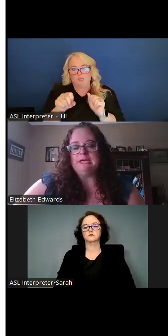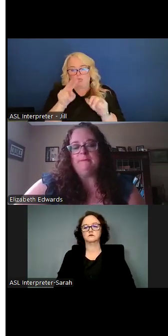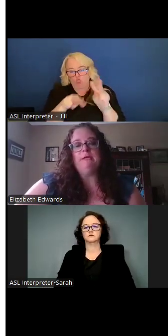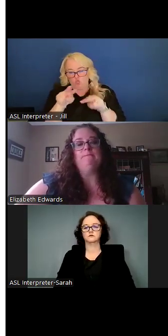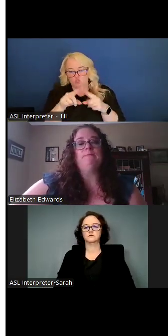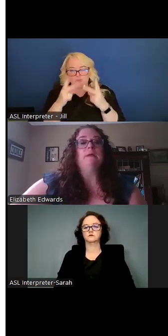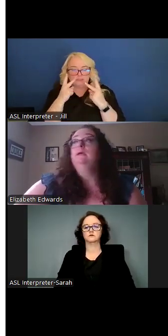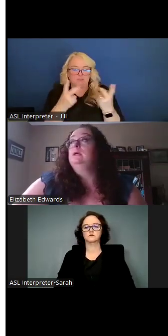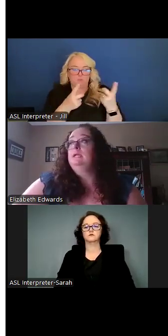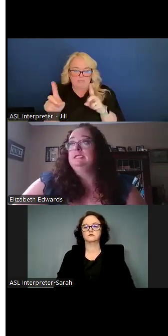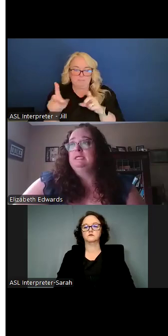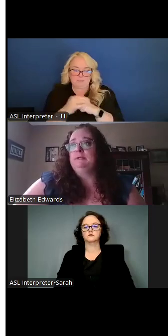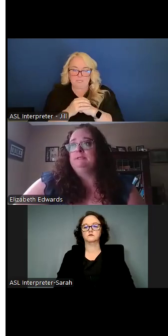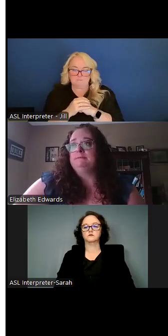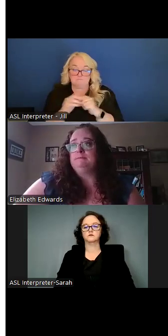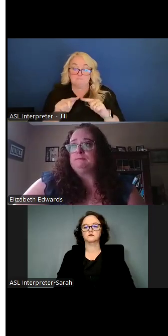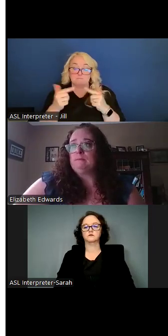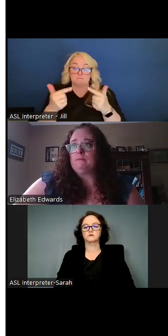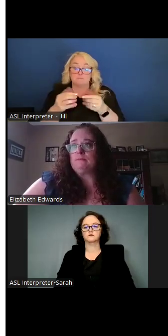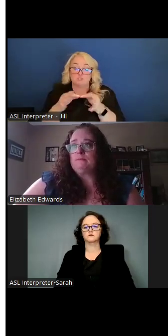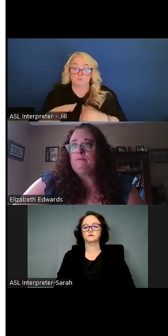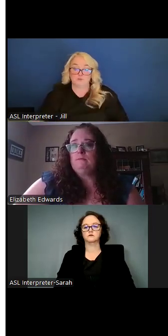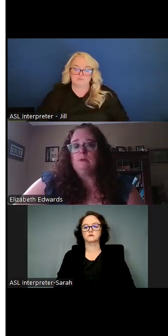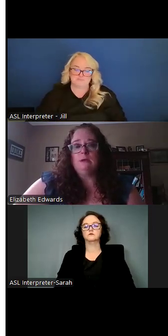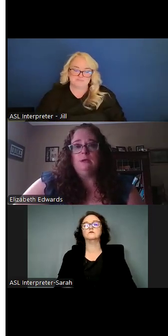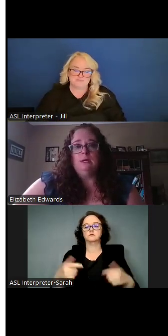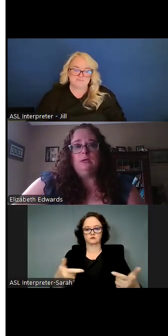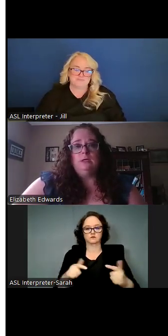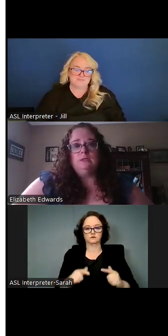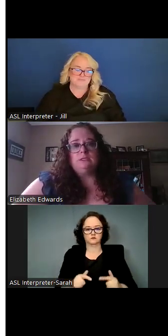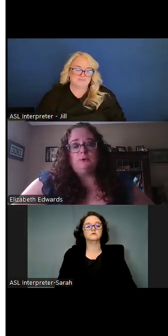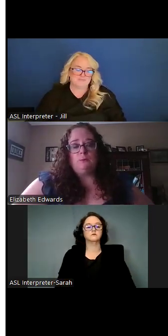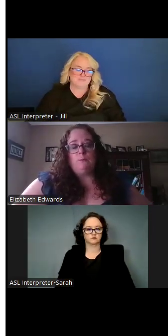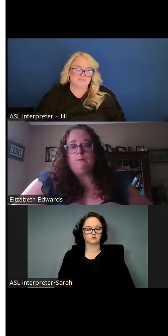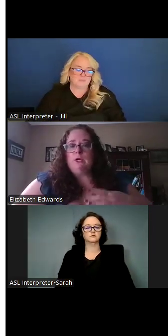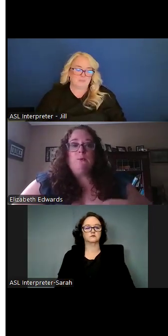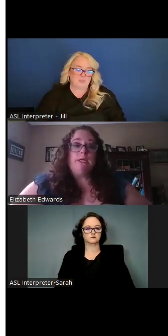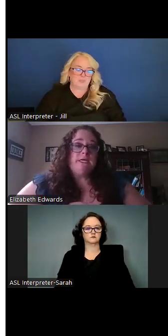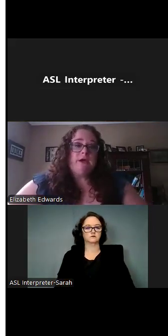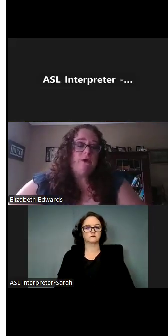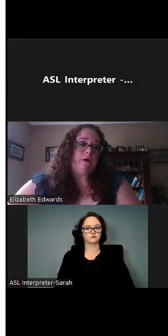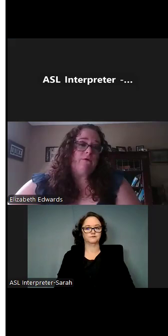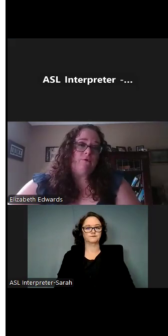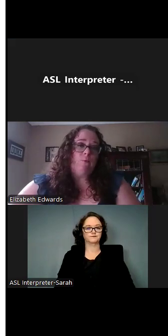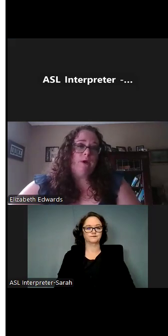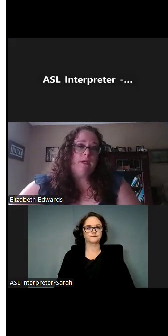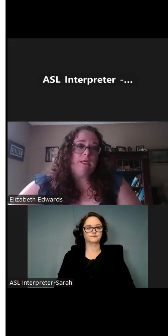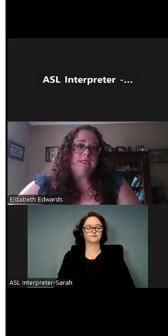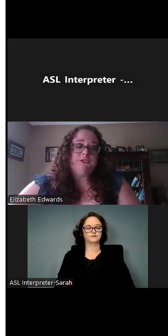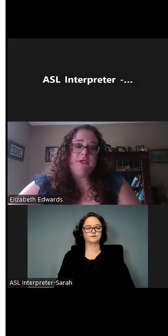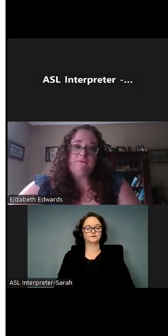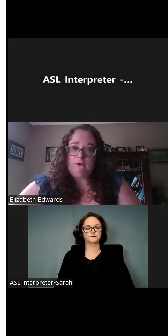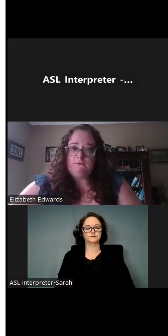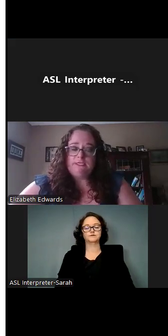happening. So, quick rundown of what is actually involved in